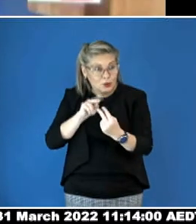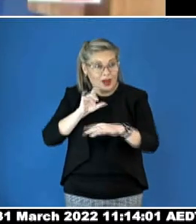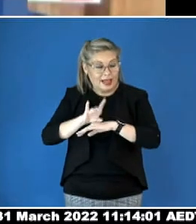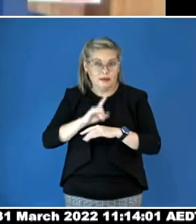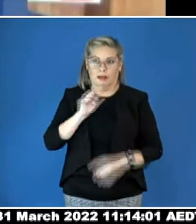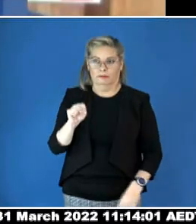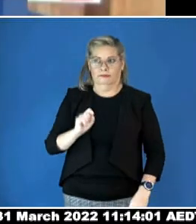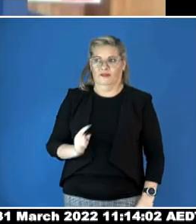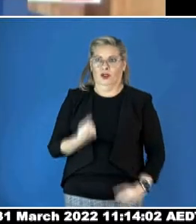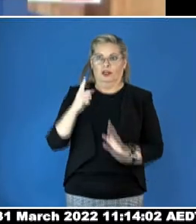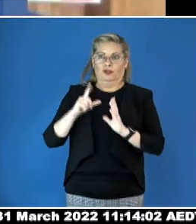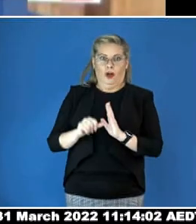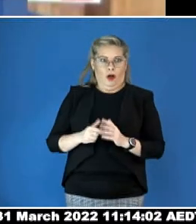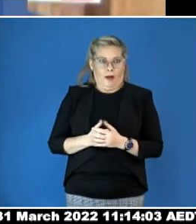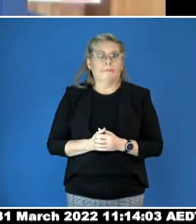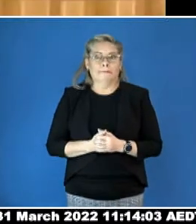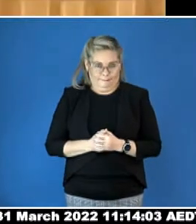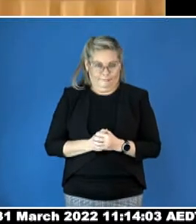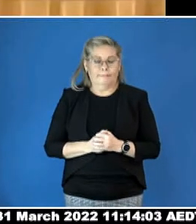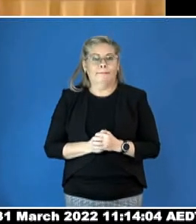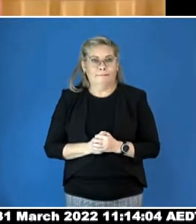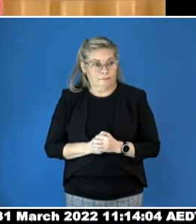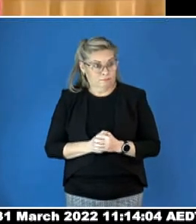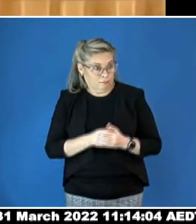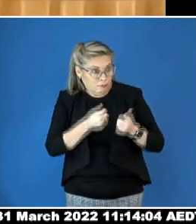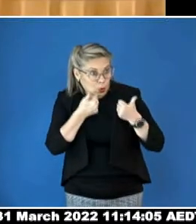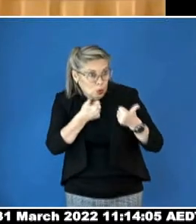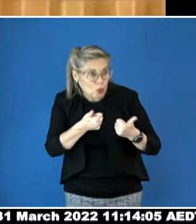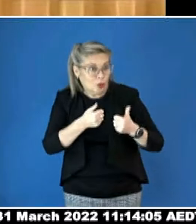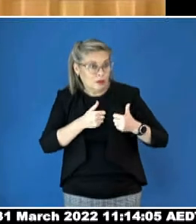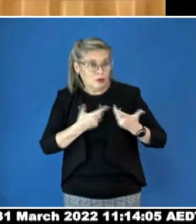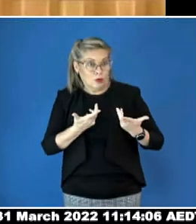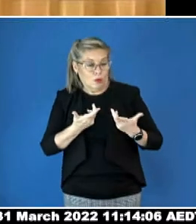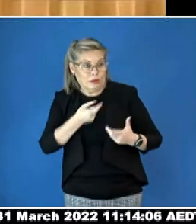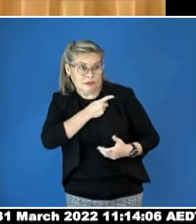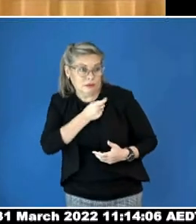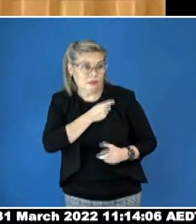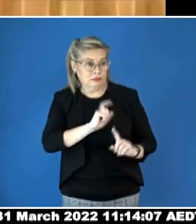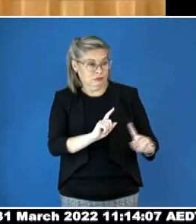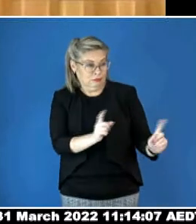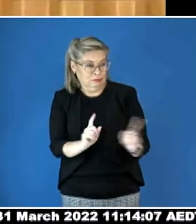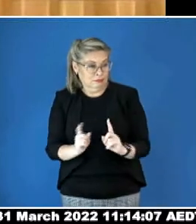It is. MS EASTMAN: And what was your experience like? What was it like when you saw the counselor?